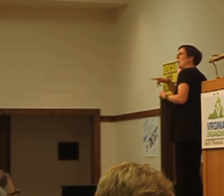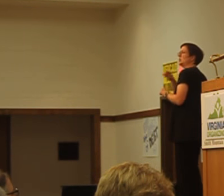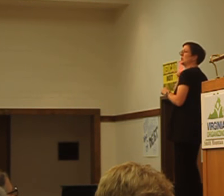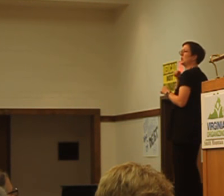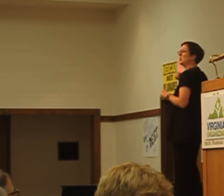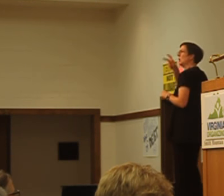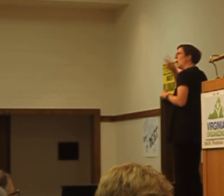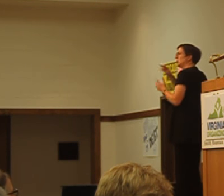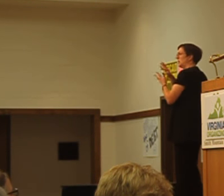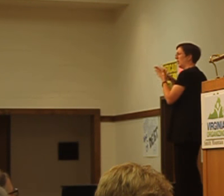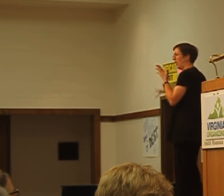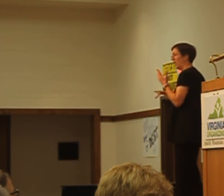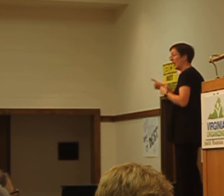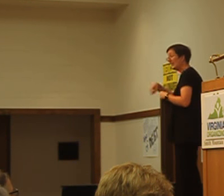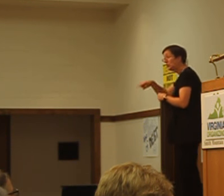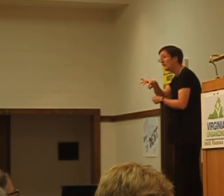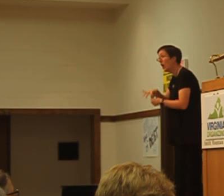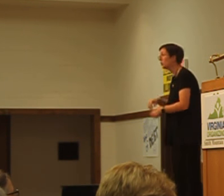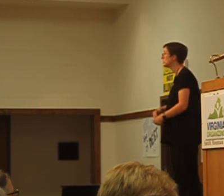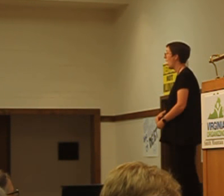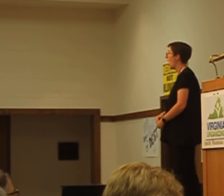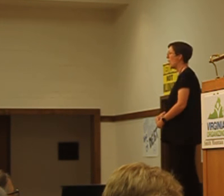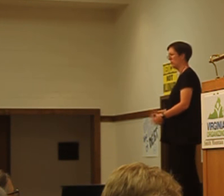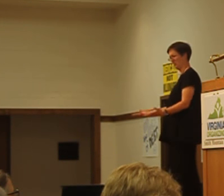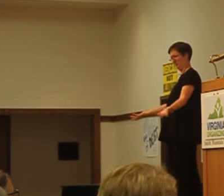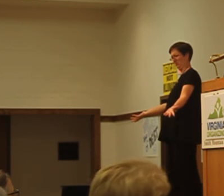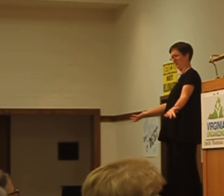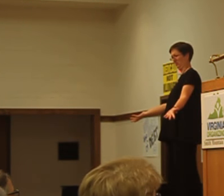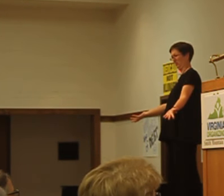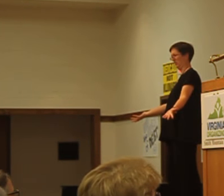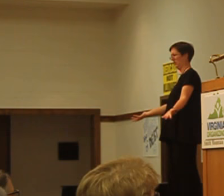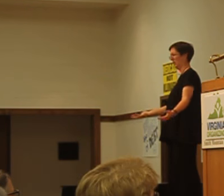You need to be able to go to a poll and cast your vote,